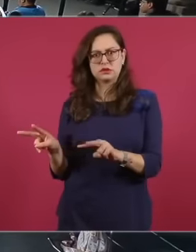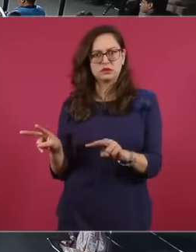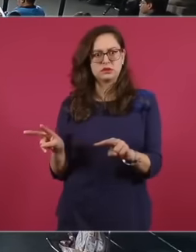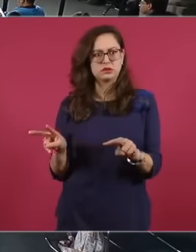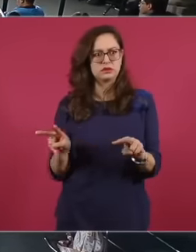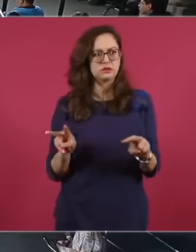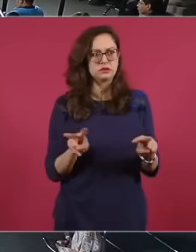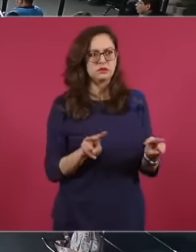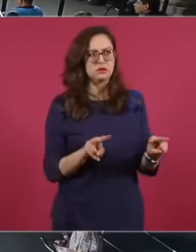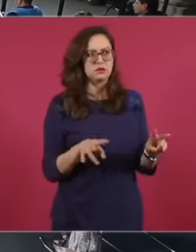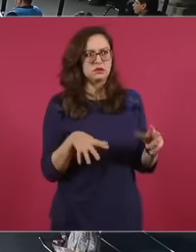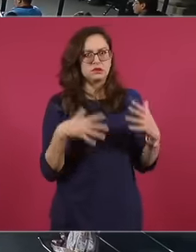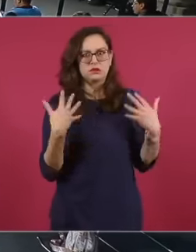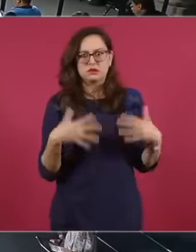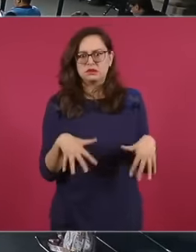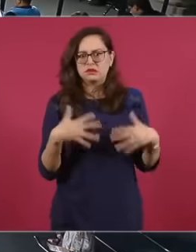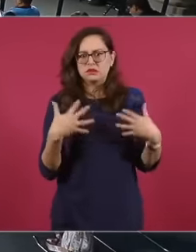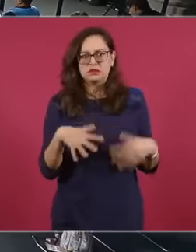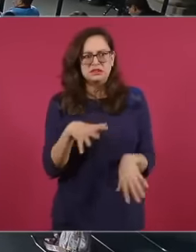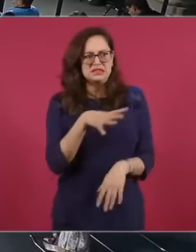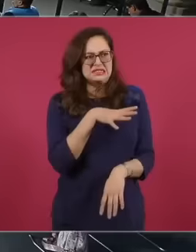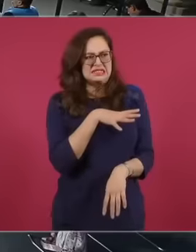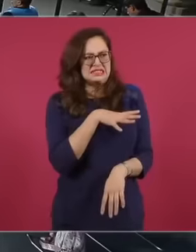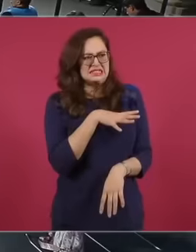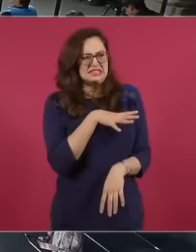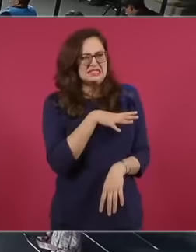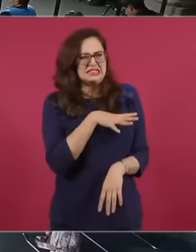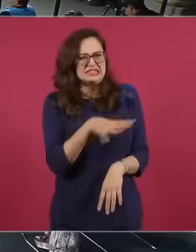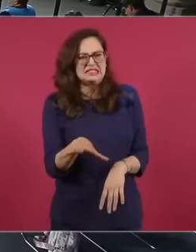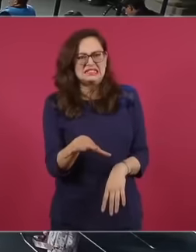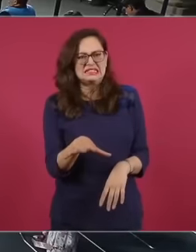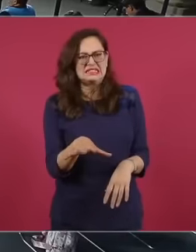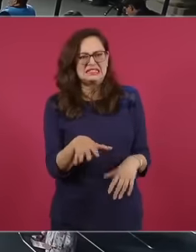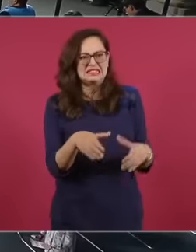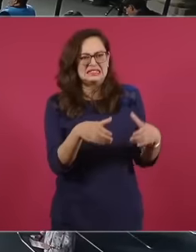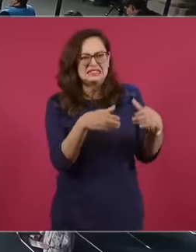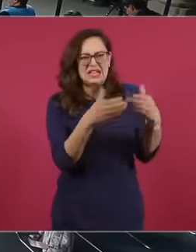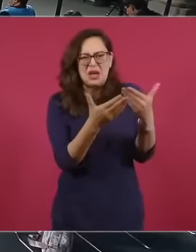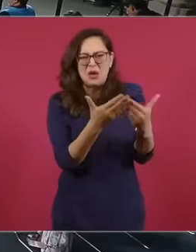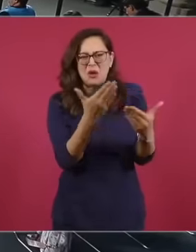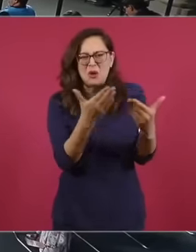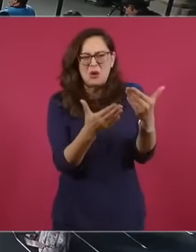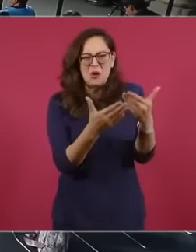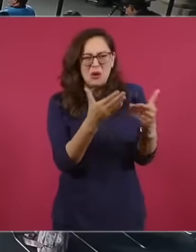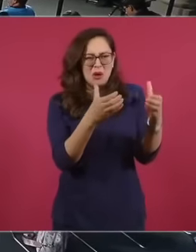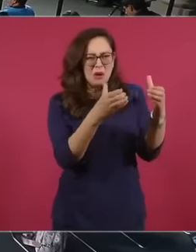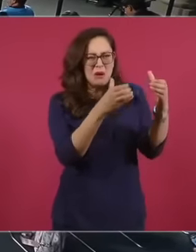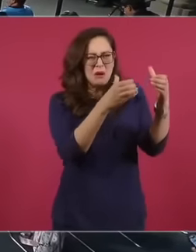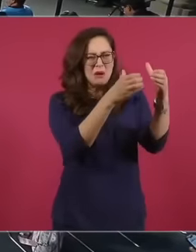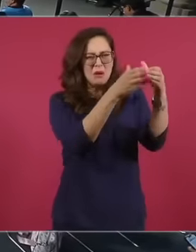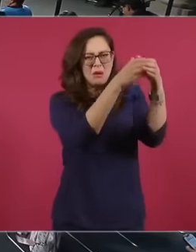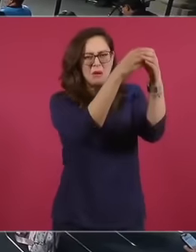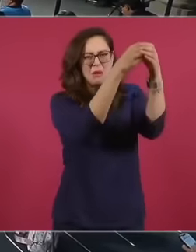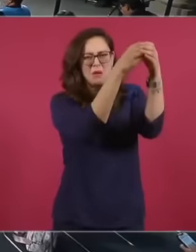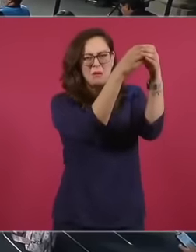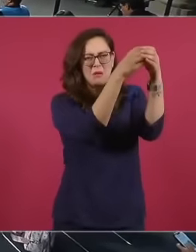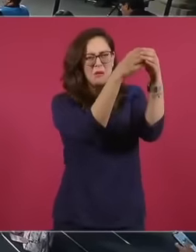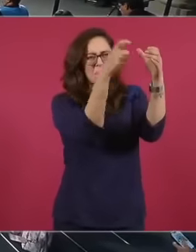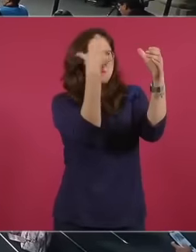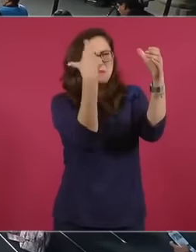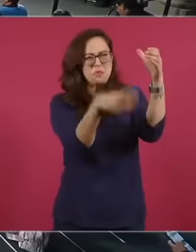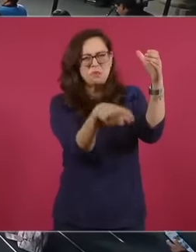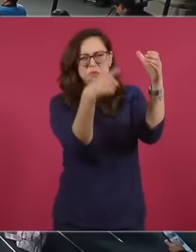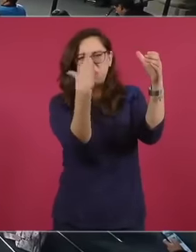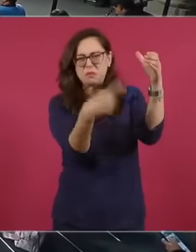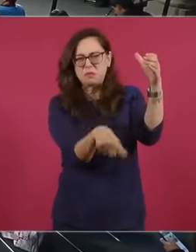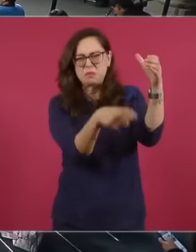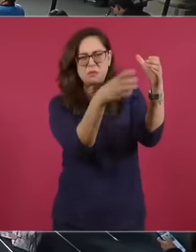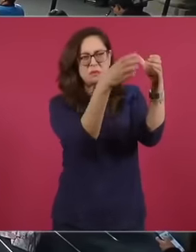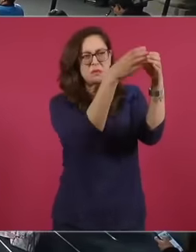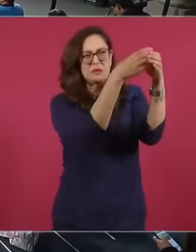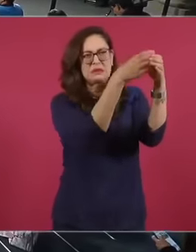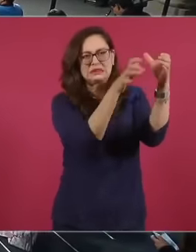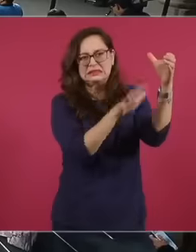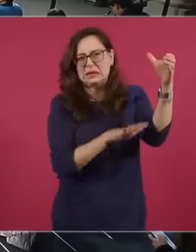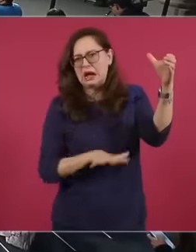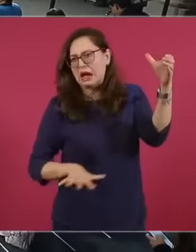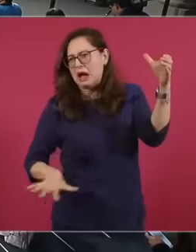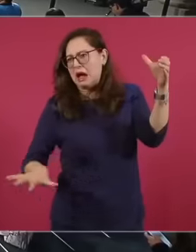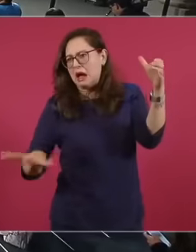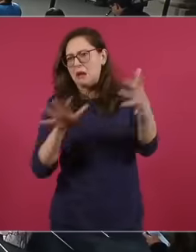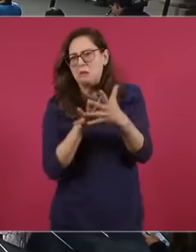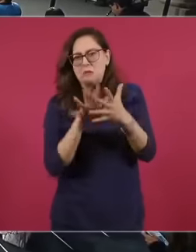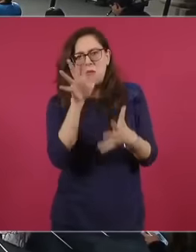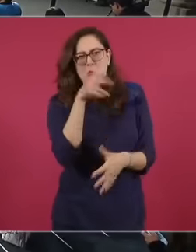inequality like the one I am seeing 1803 eh 1803